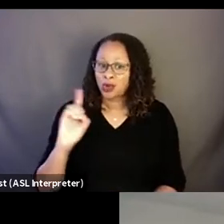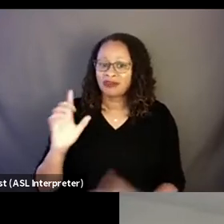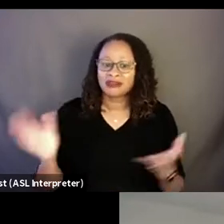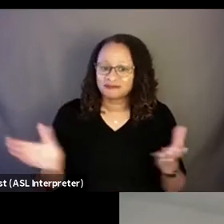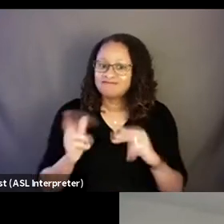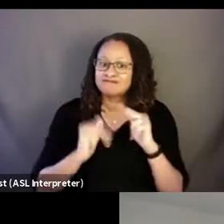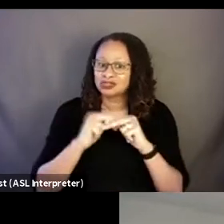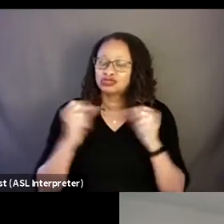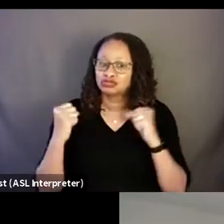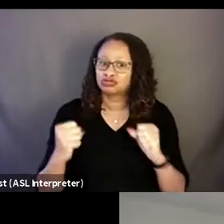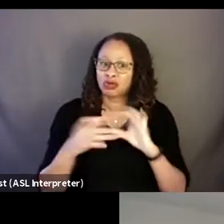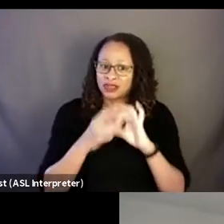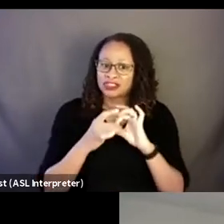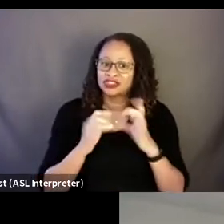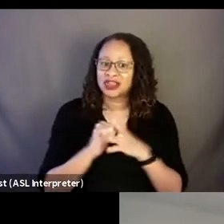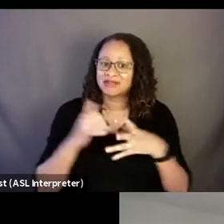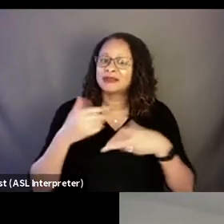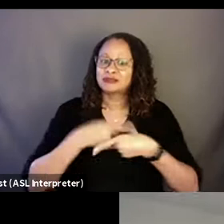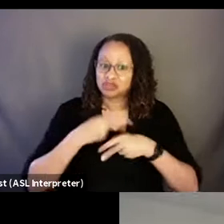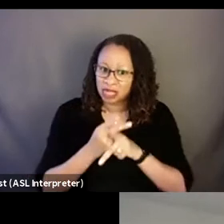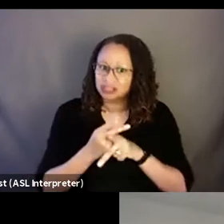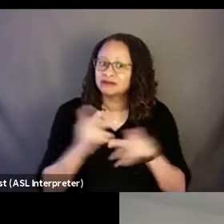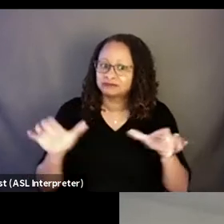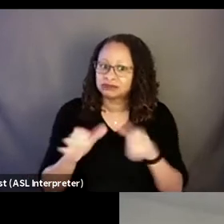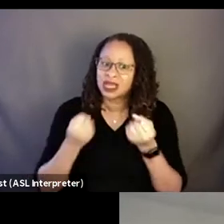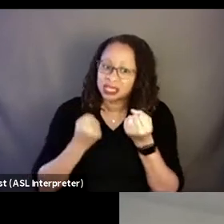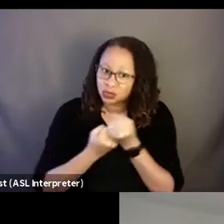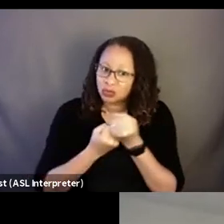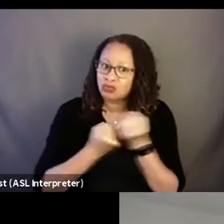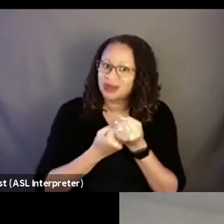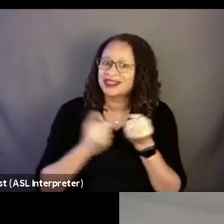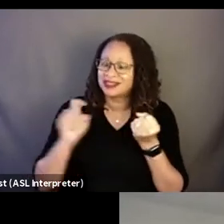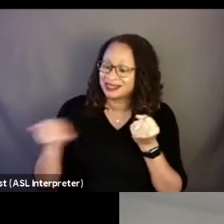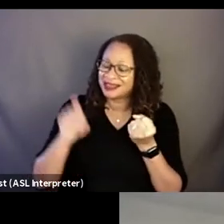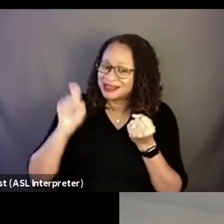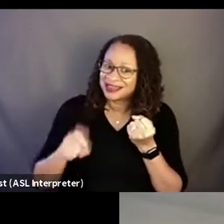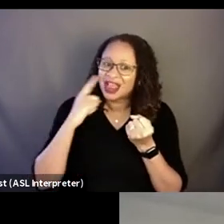that have been productive in the kind of support that they need from foreign governments.